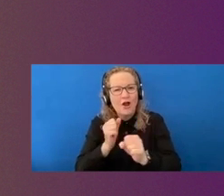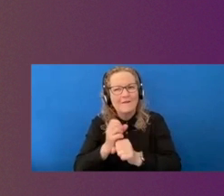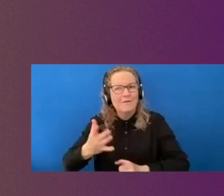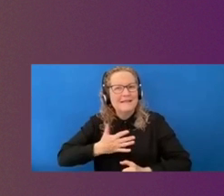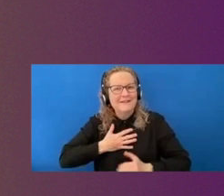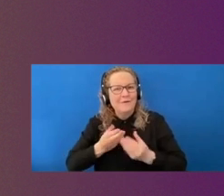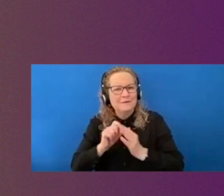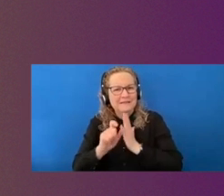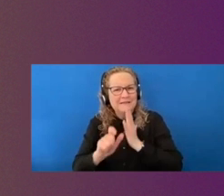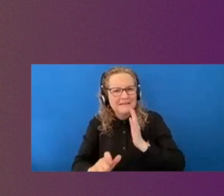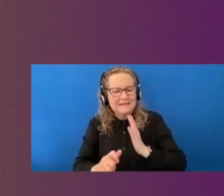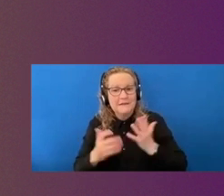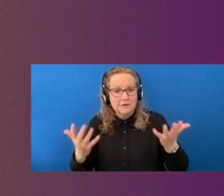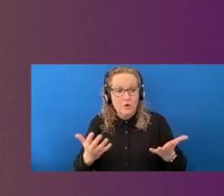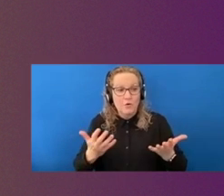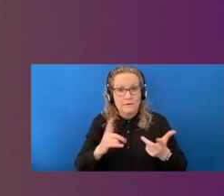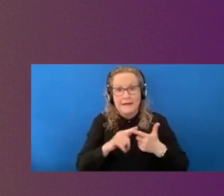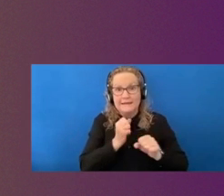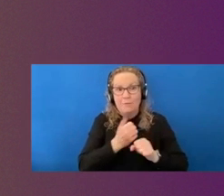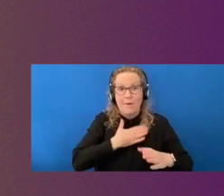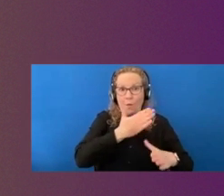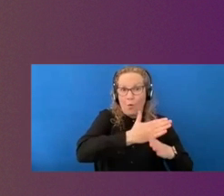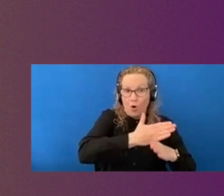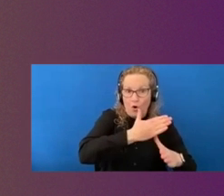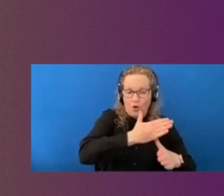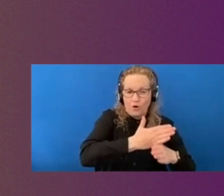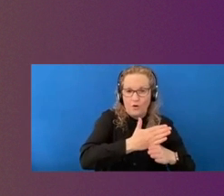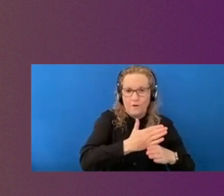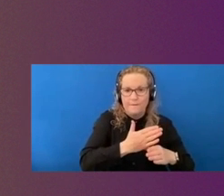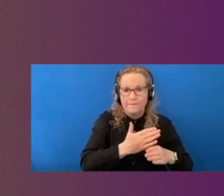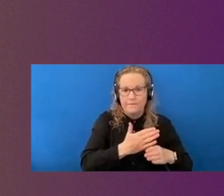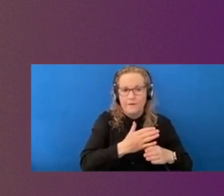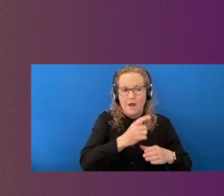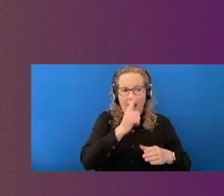with for example my work and my employment i've been able to actually sort of increase the amount